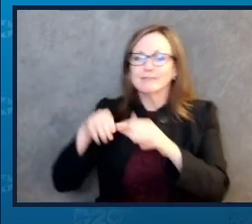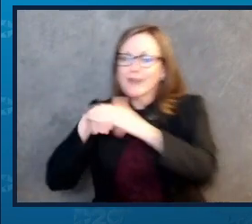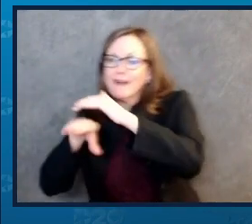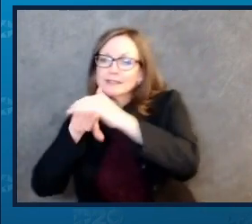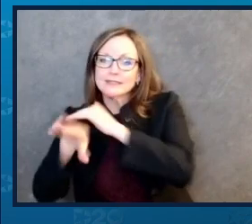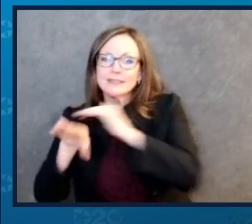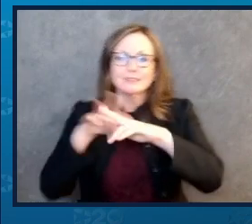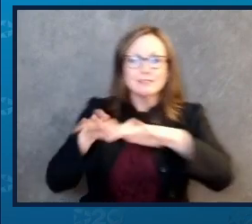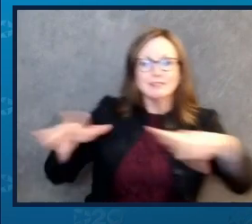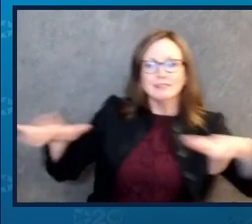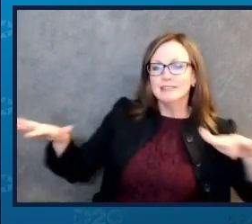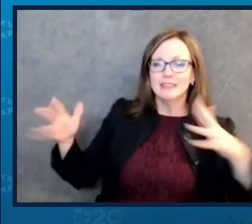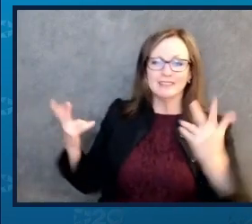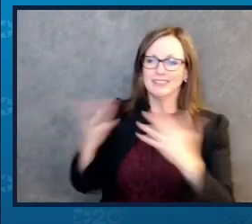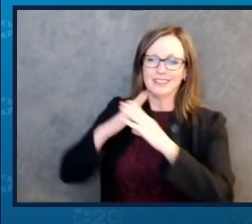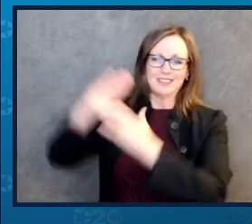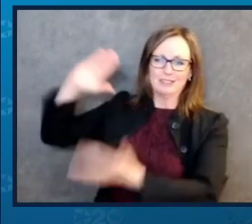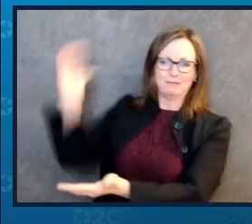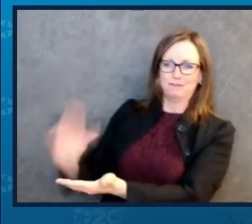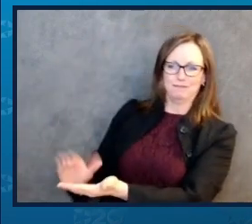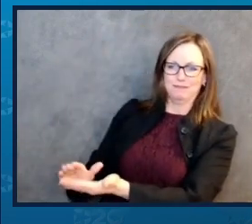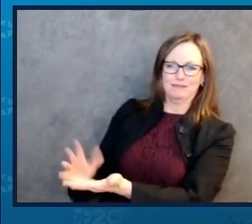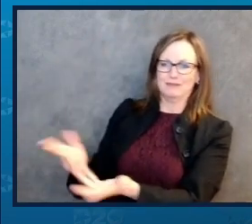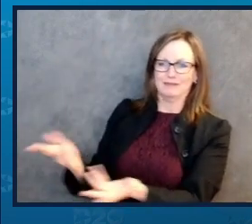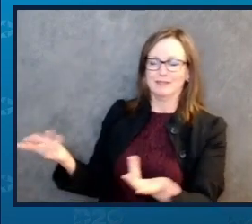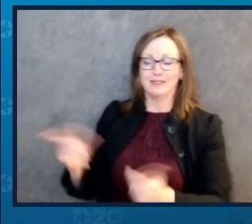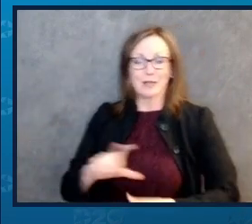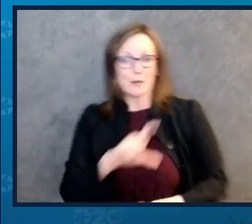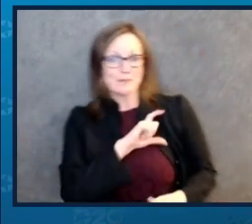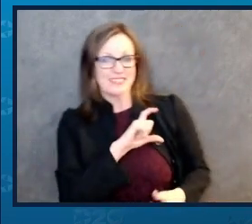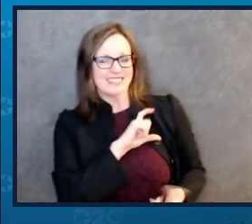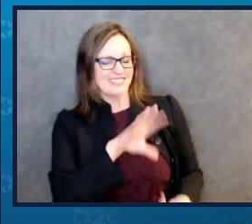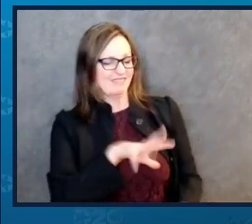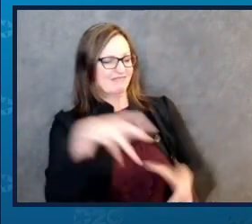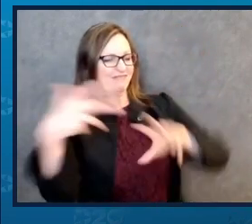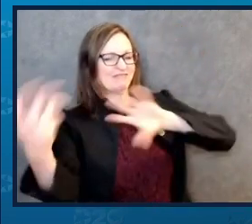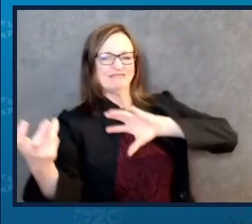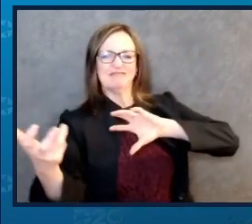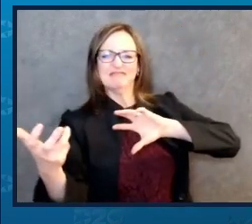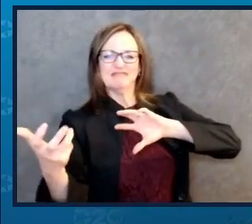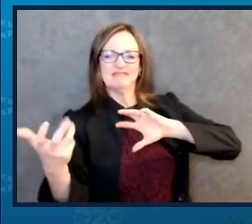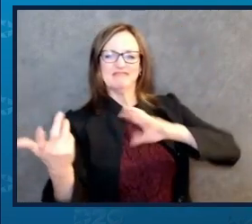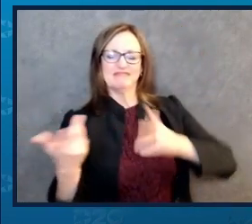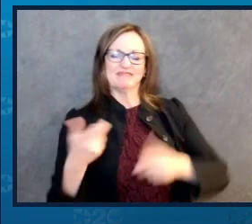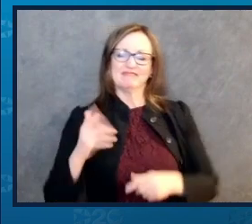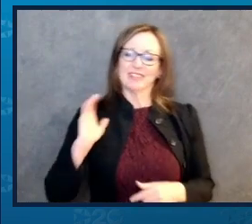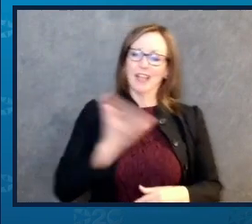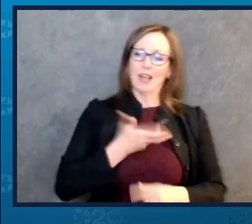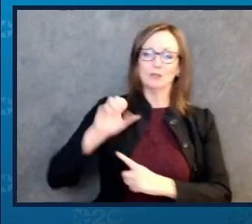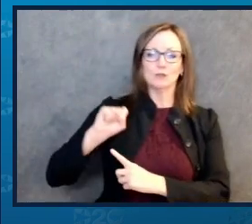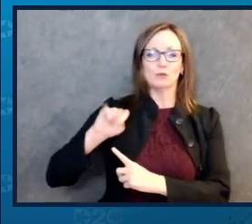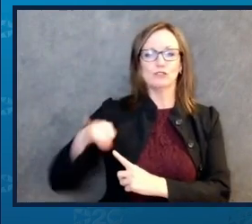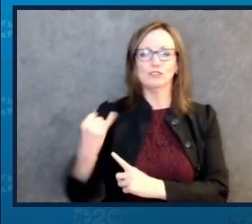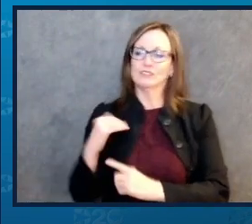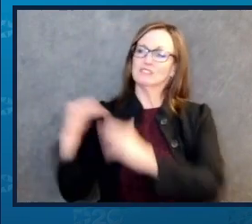CRIMINAL JUSTICE SYSTEM, THIS